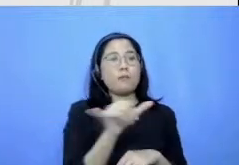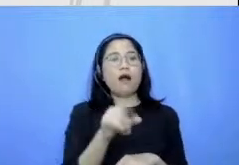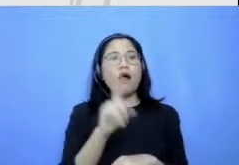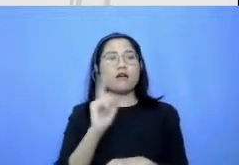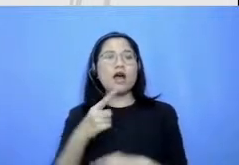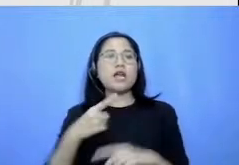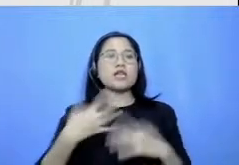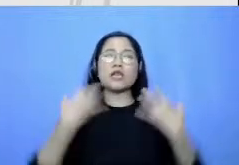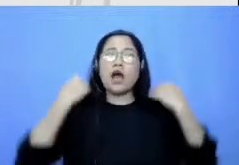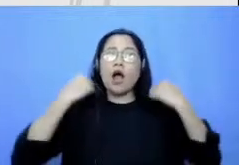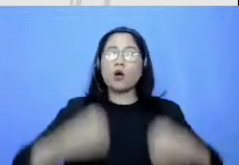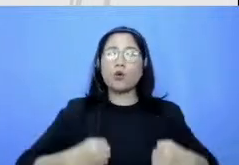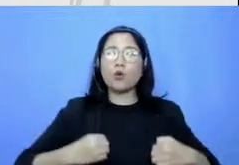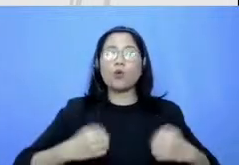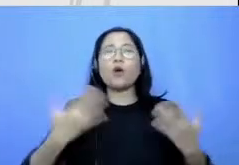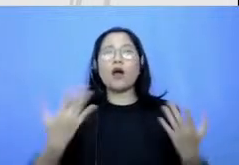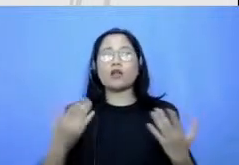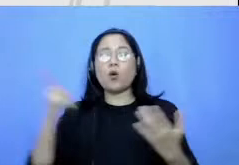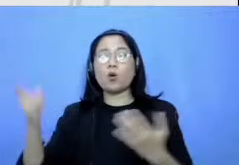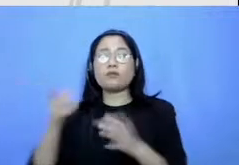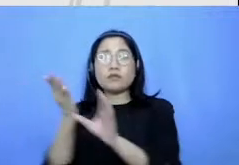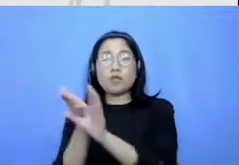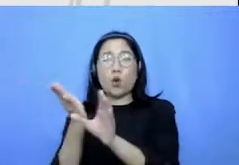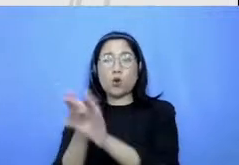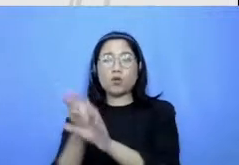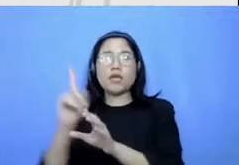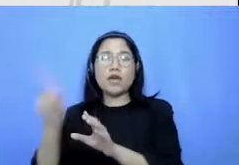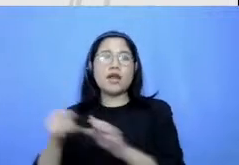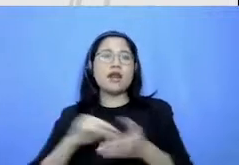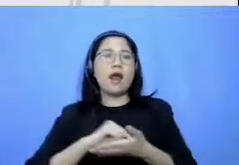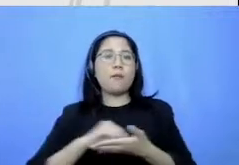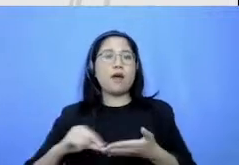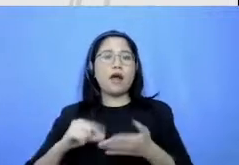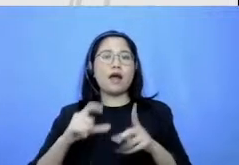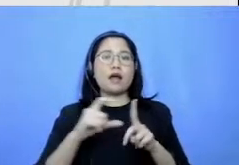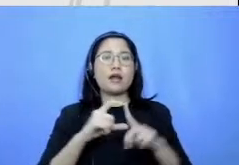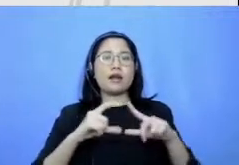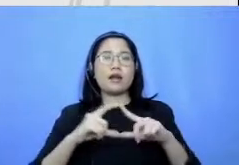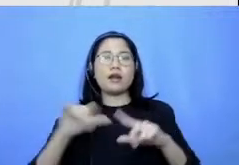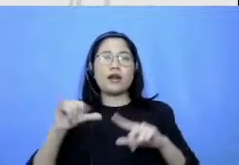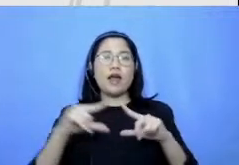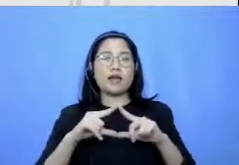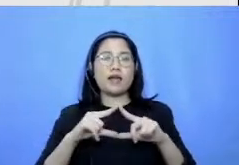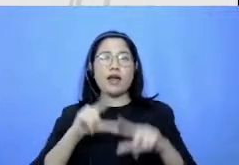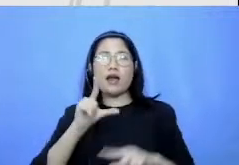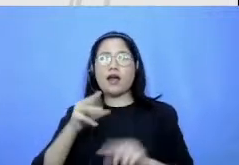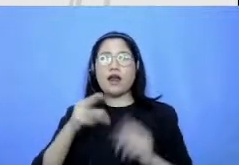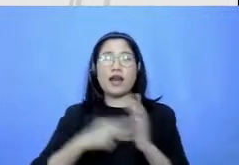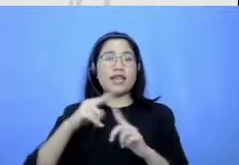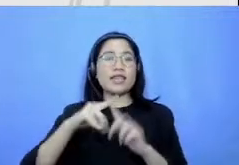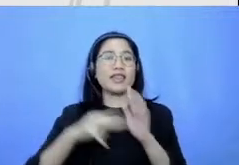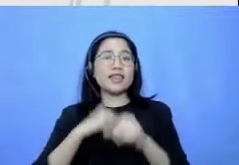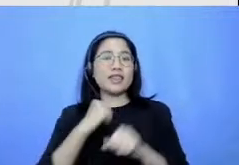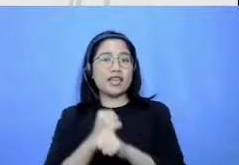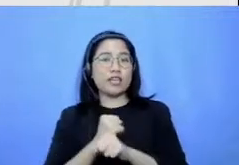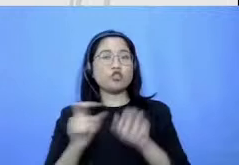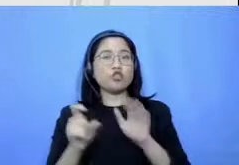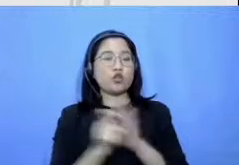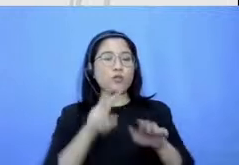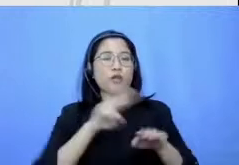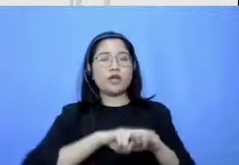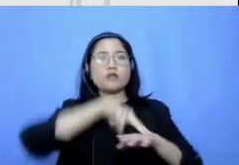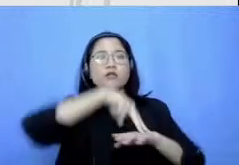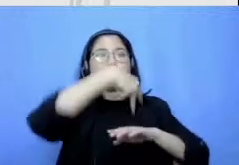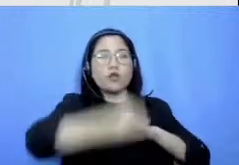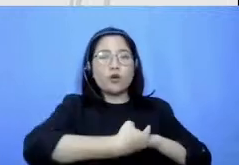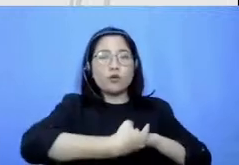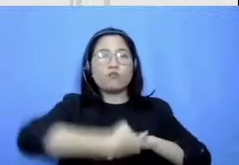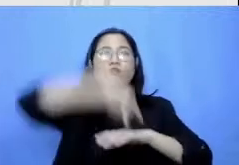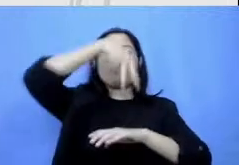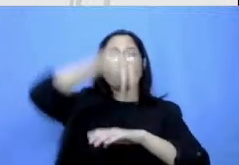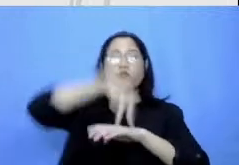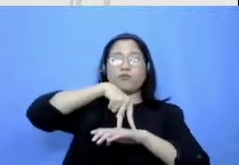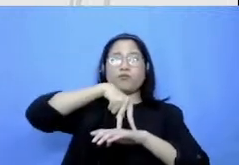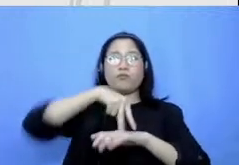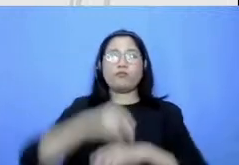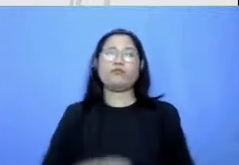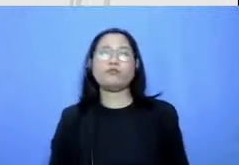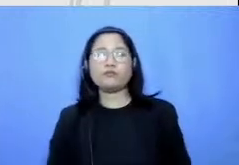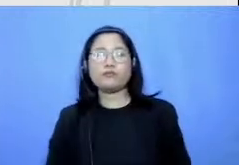resilience or racing. Okay, I will continue to study at the KLB in psychology, Mr. and Mrs. The first word